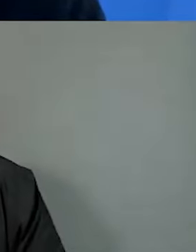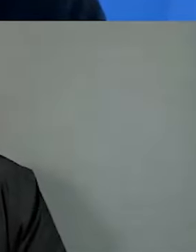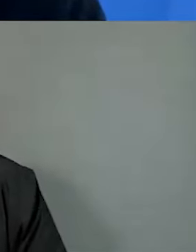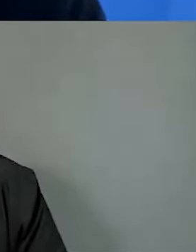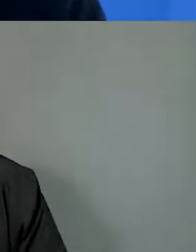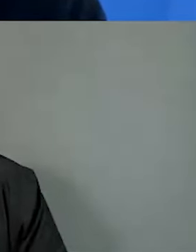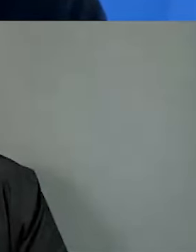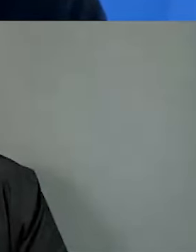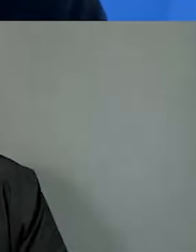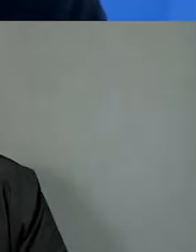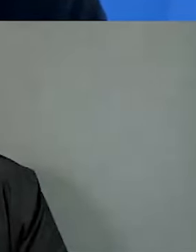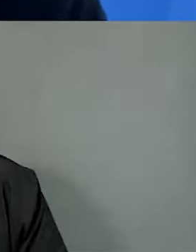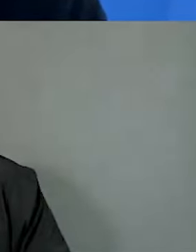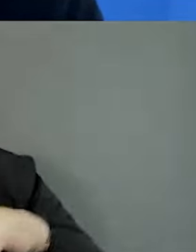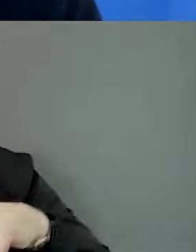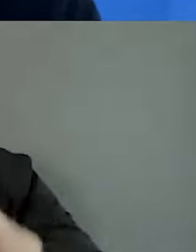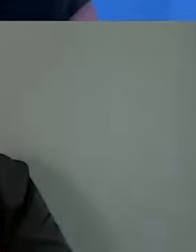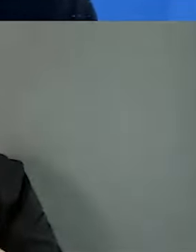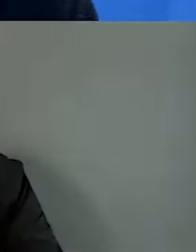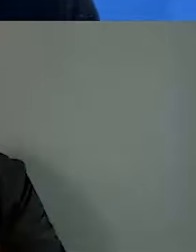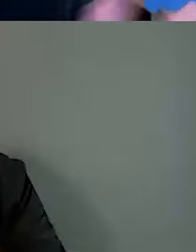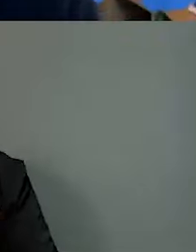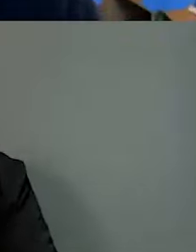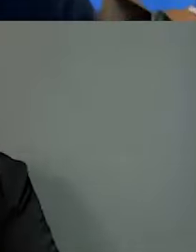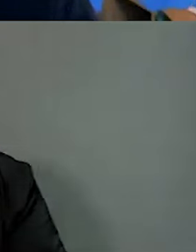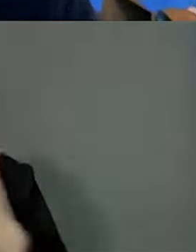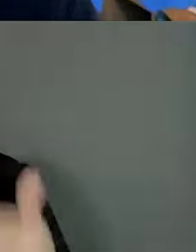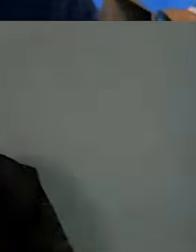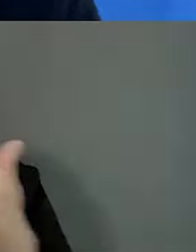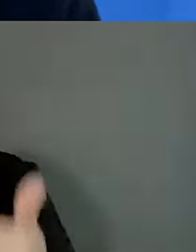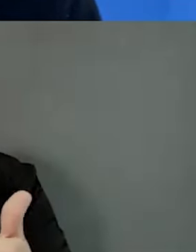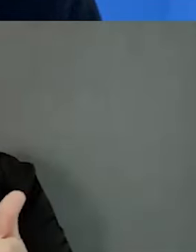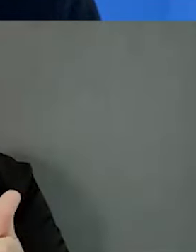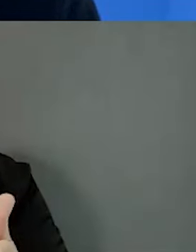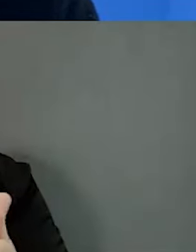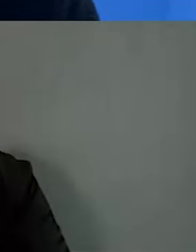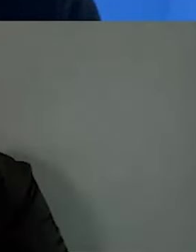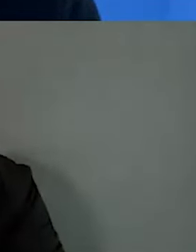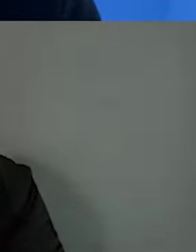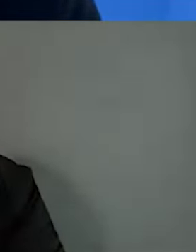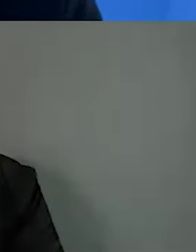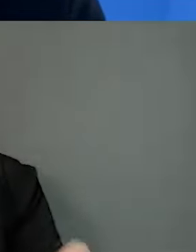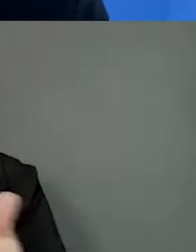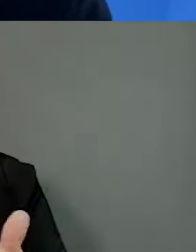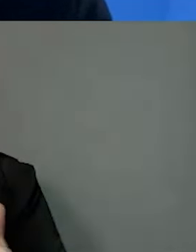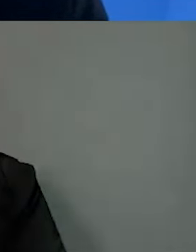putting out documents in the near future as we receive more questions on this,